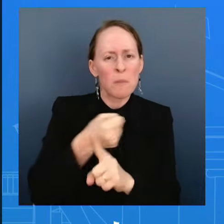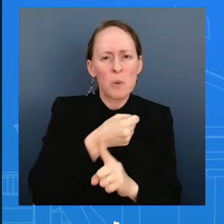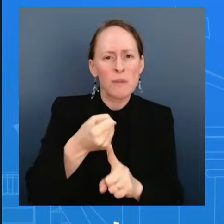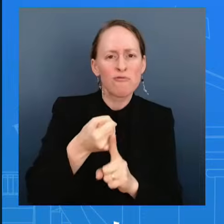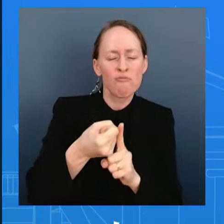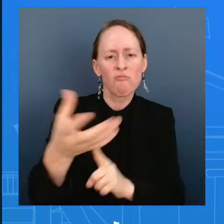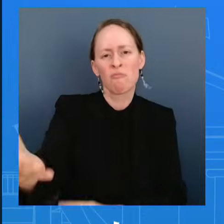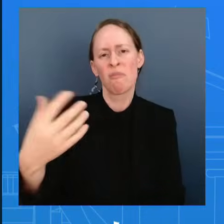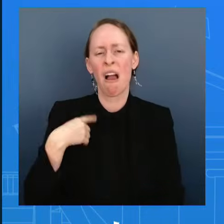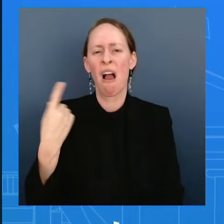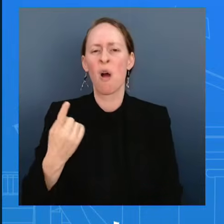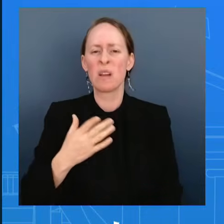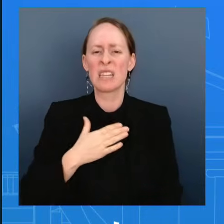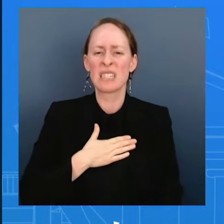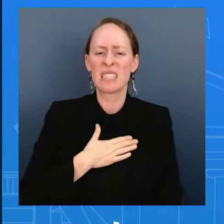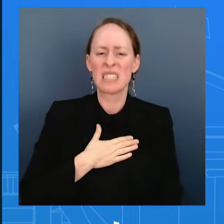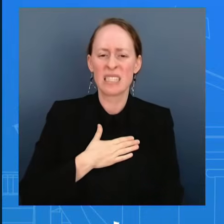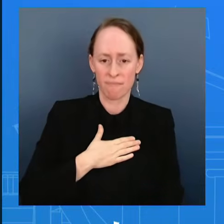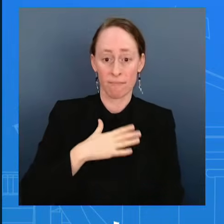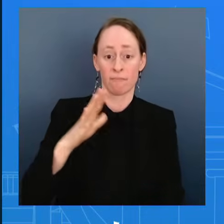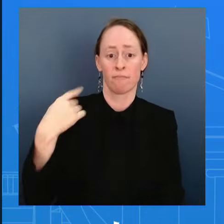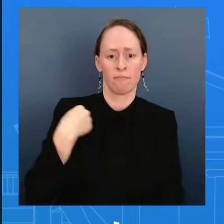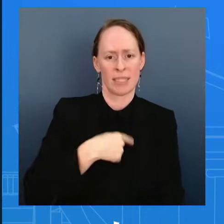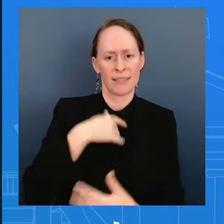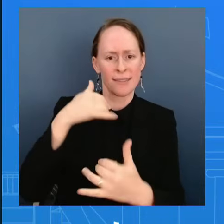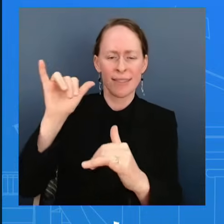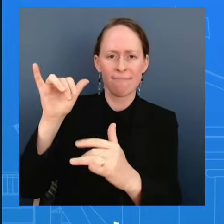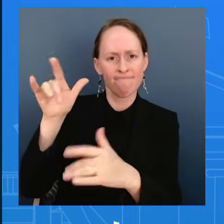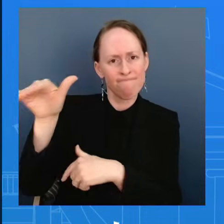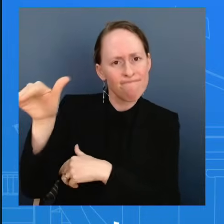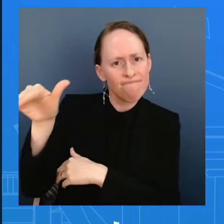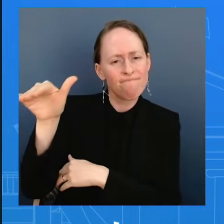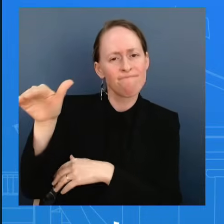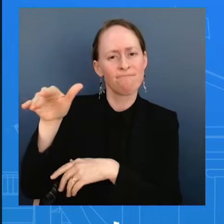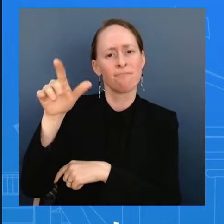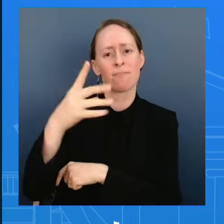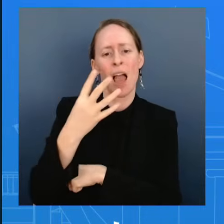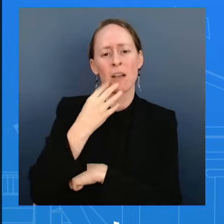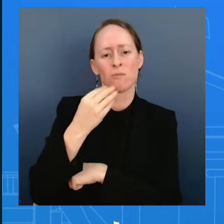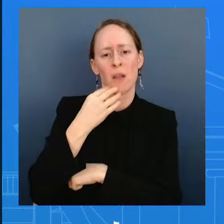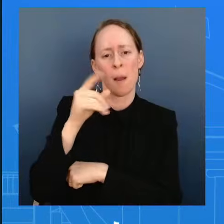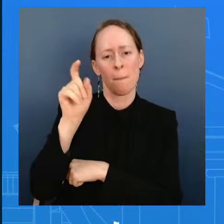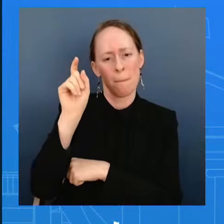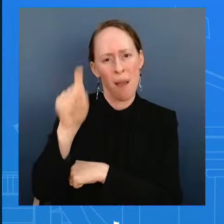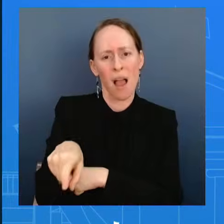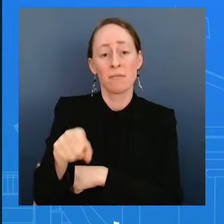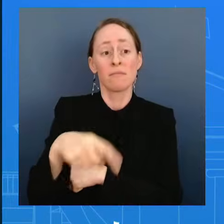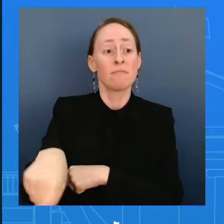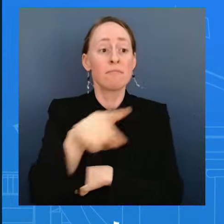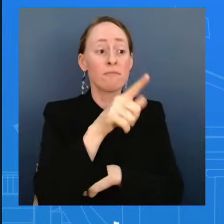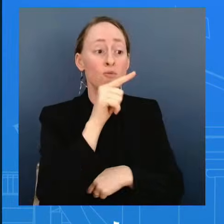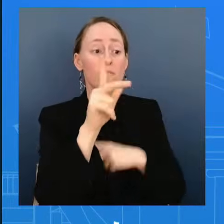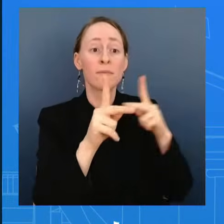and manage risk in the region. That's what we have done. That's why the president continues to work to make sure that we get a ceasefire deal,